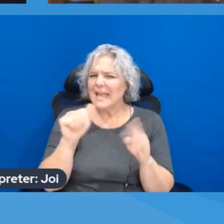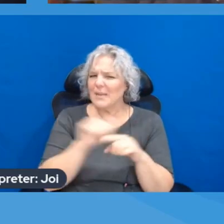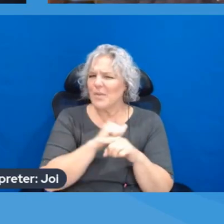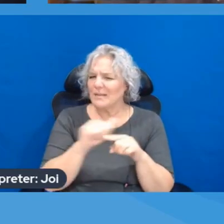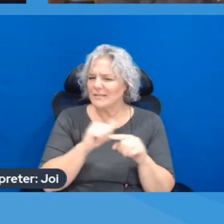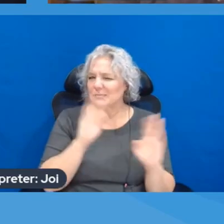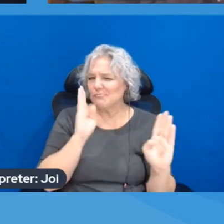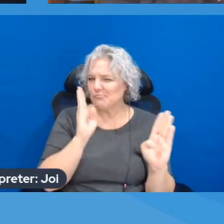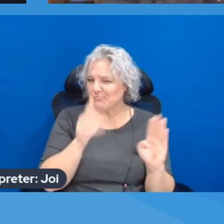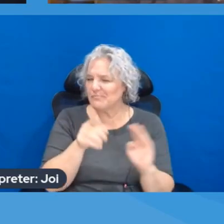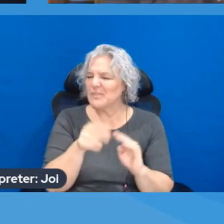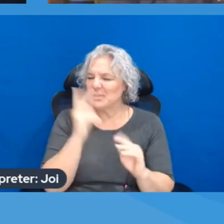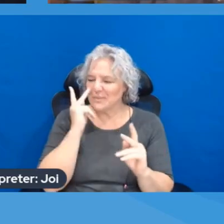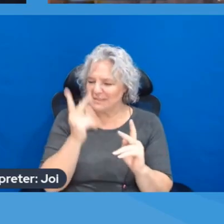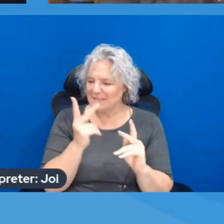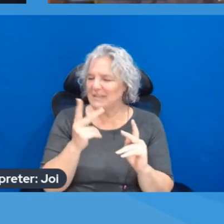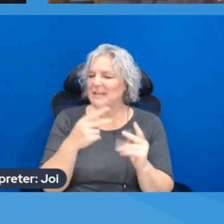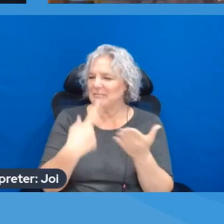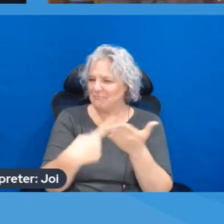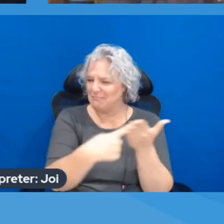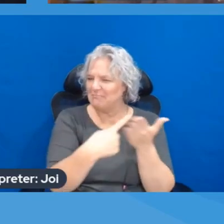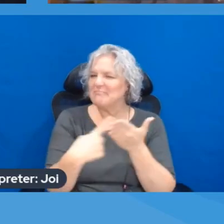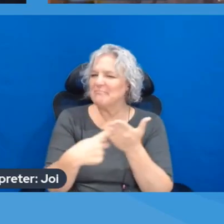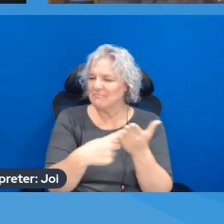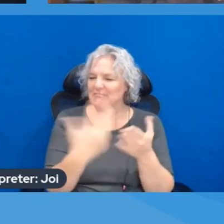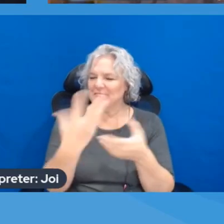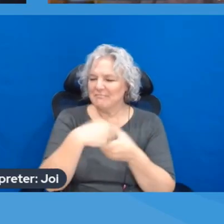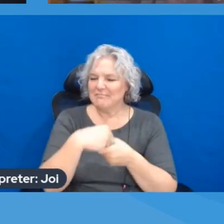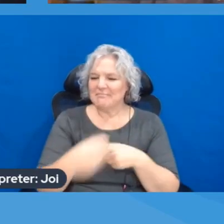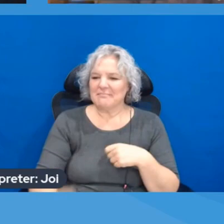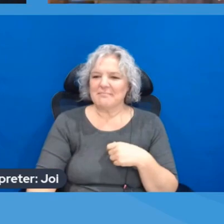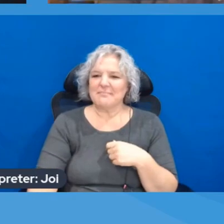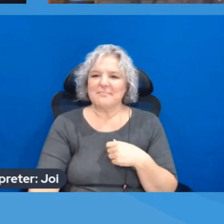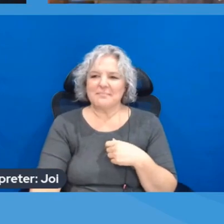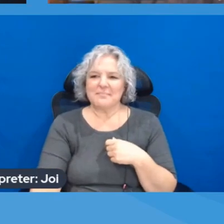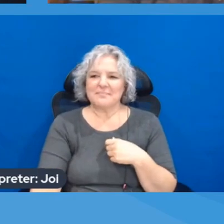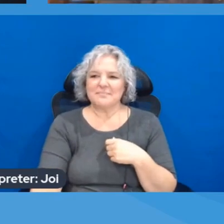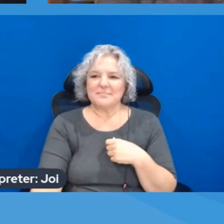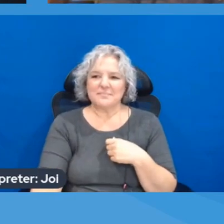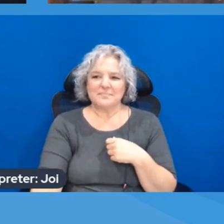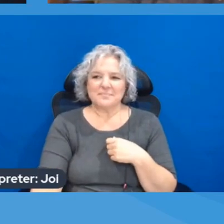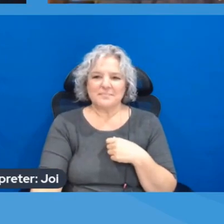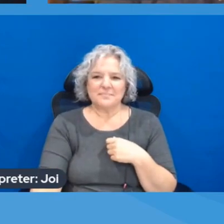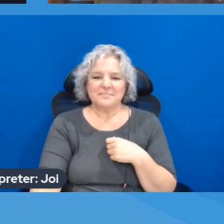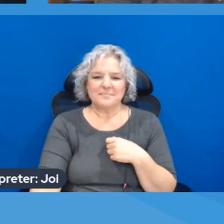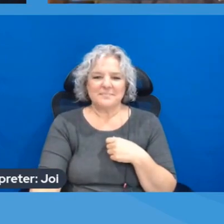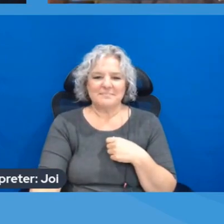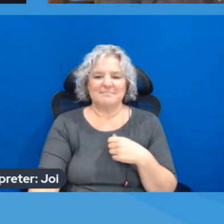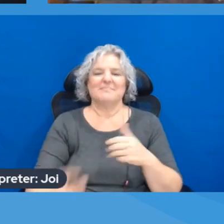as I'm sure you will hear examples of them. So let's get started. Welcome everyone.